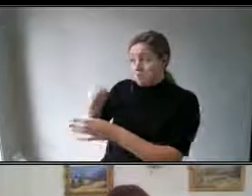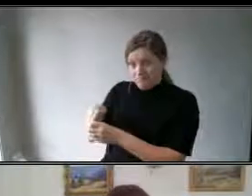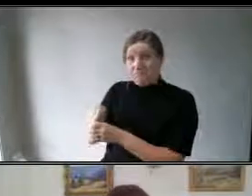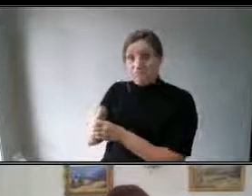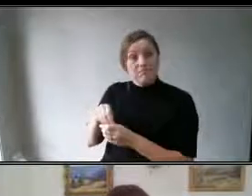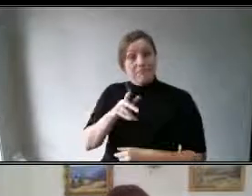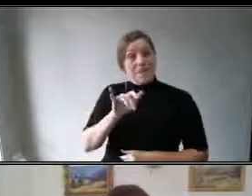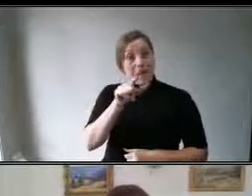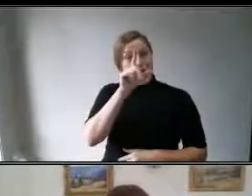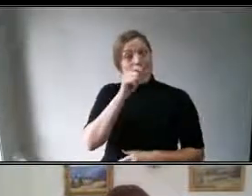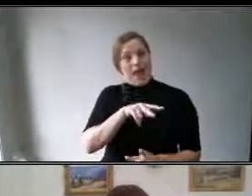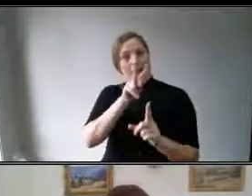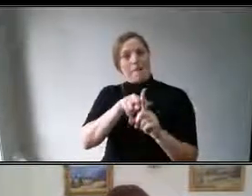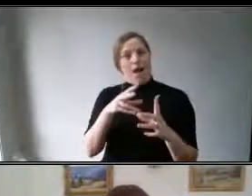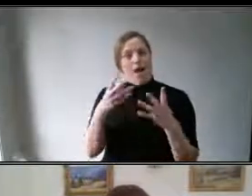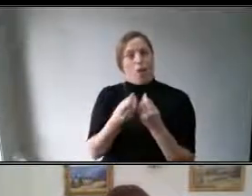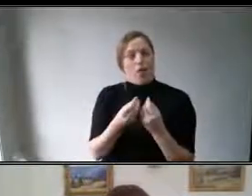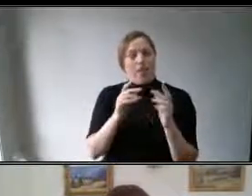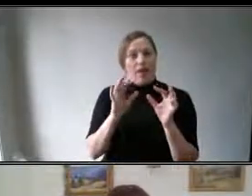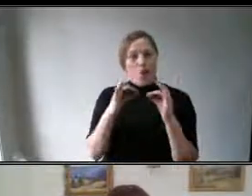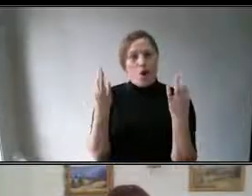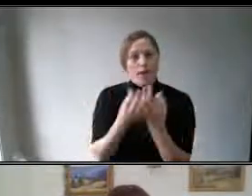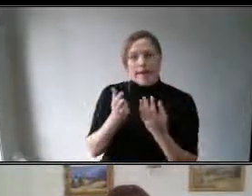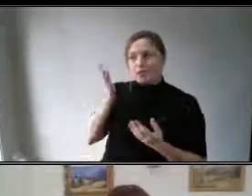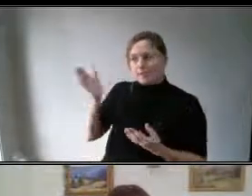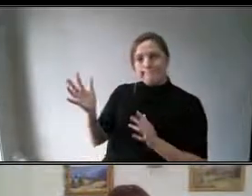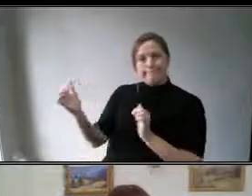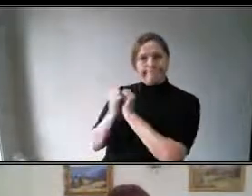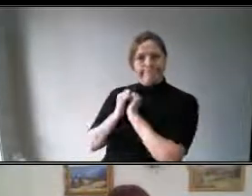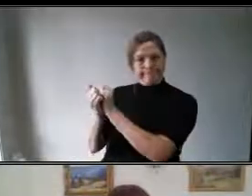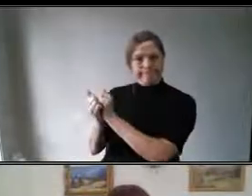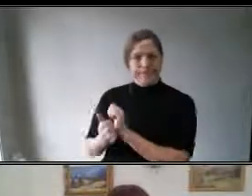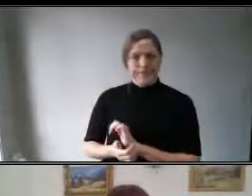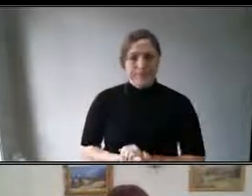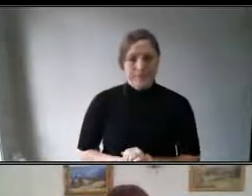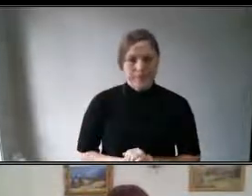to work with a different organisation so the thinking in in pulling this list of